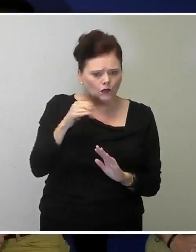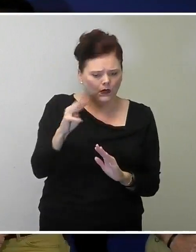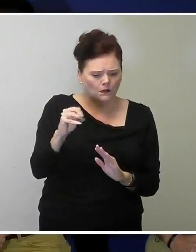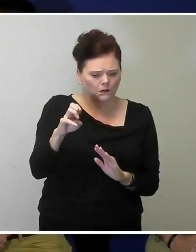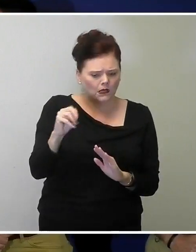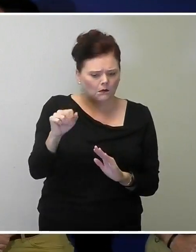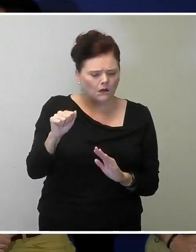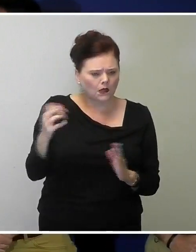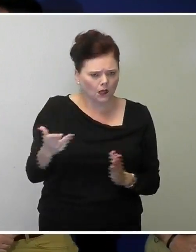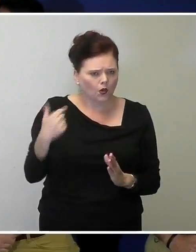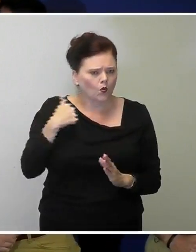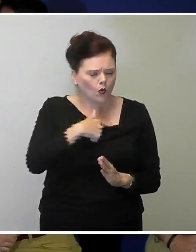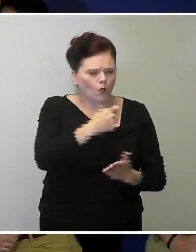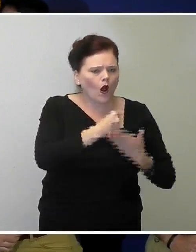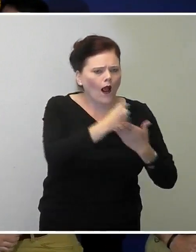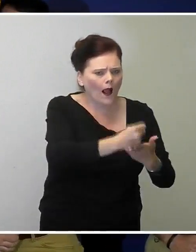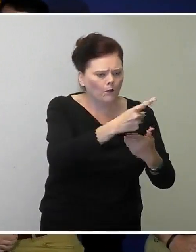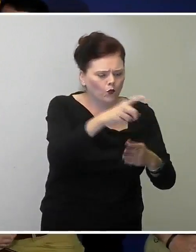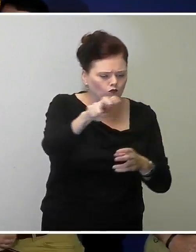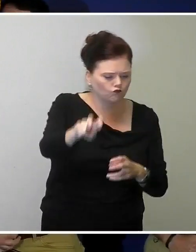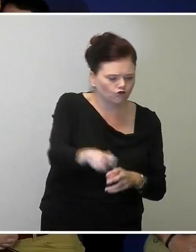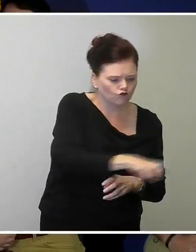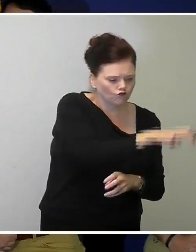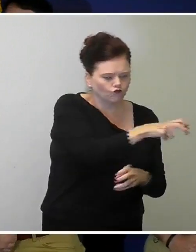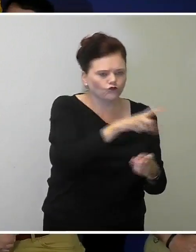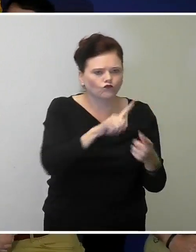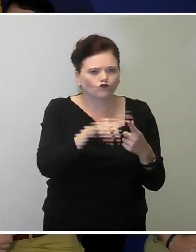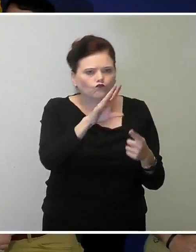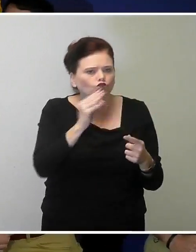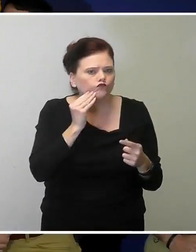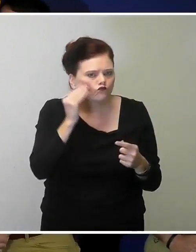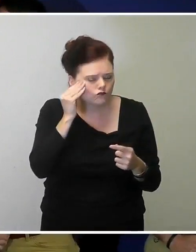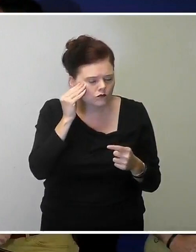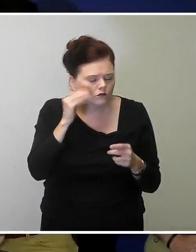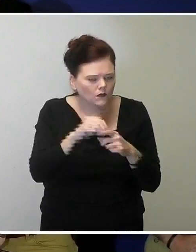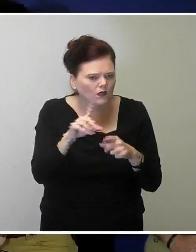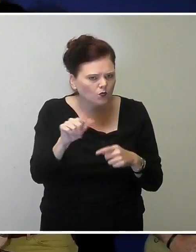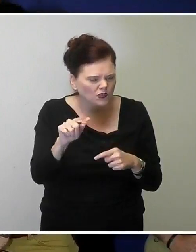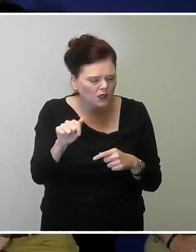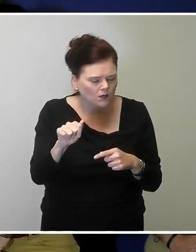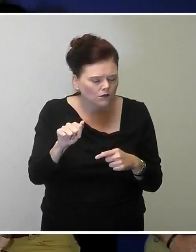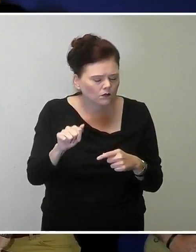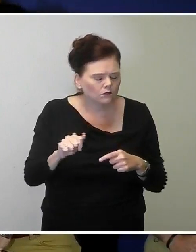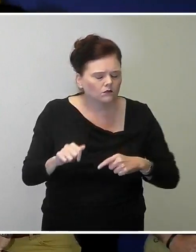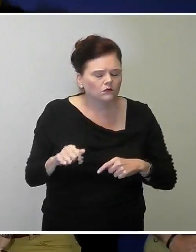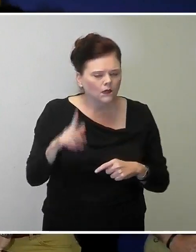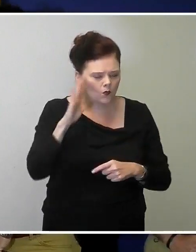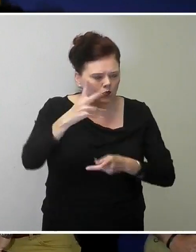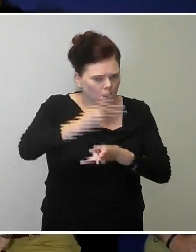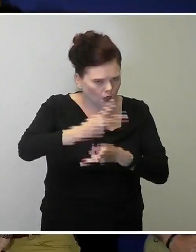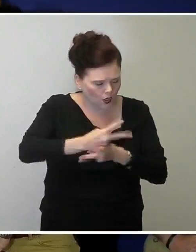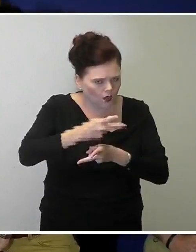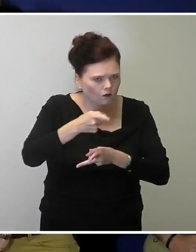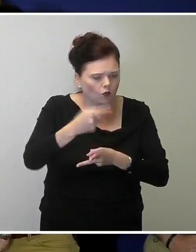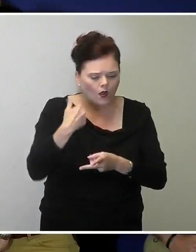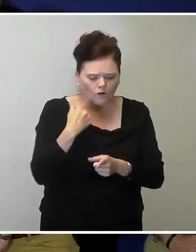NEW ORLEANS AND IT IS READY.NOLA.GOV. YOU CAN, OF COURSE, IF YOU'RE IN MISSISSIPPI CALL US. WE WILL HELP YOU TRANSITION TO